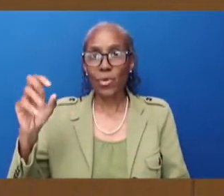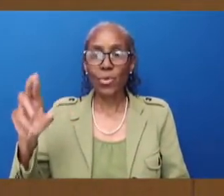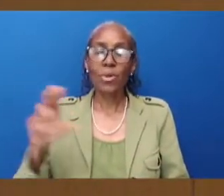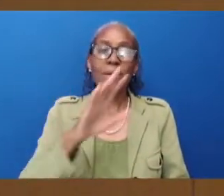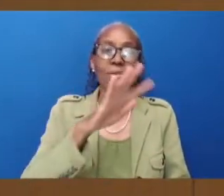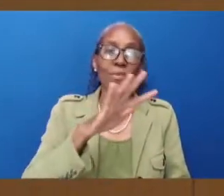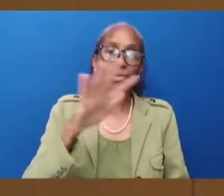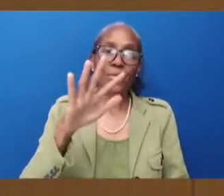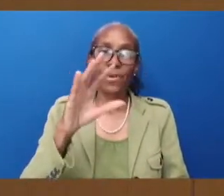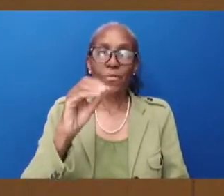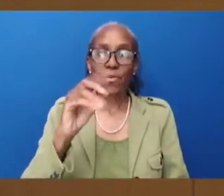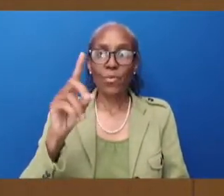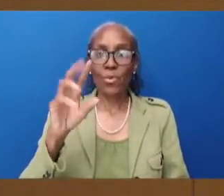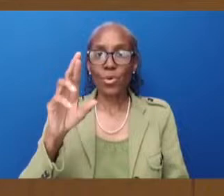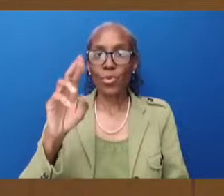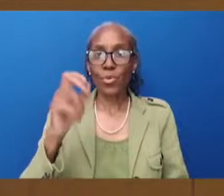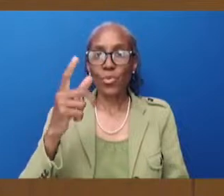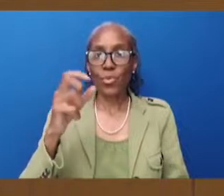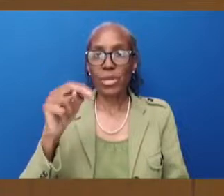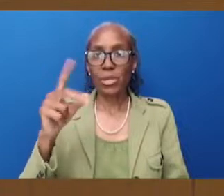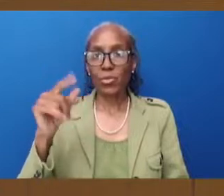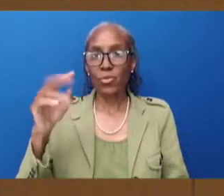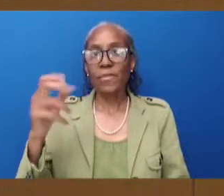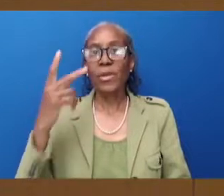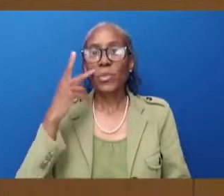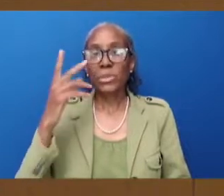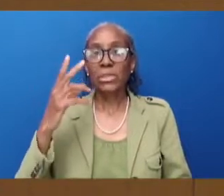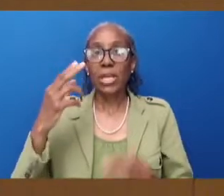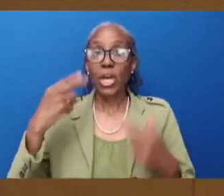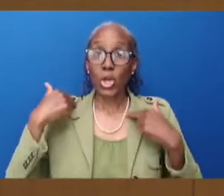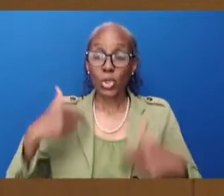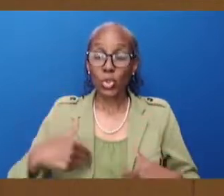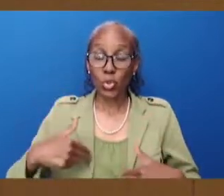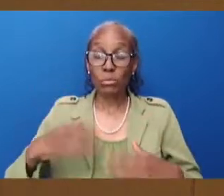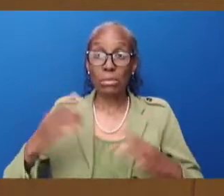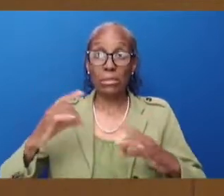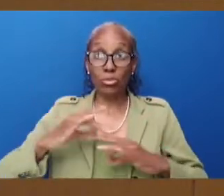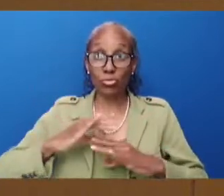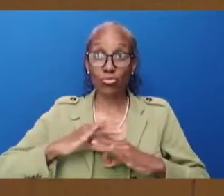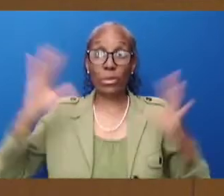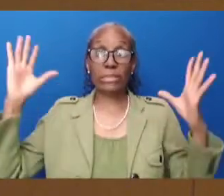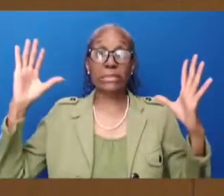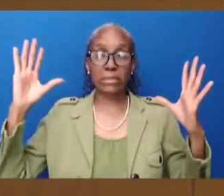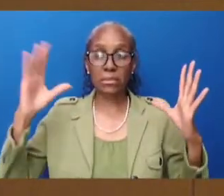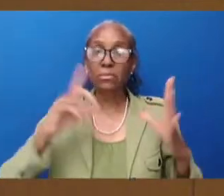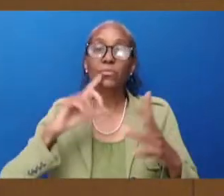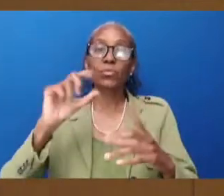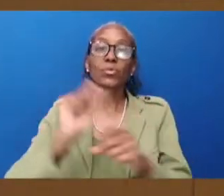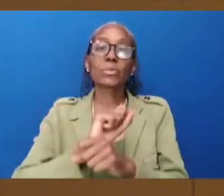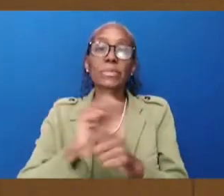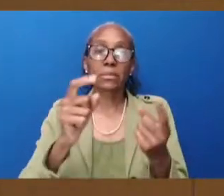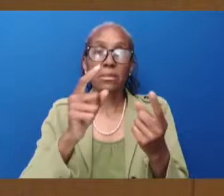IN CHARLOTTE REGAN DRIVE